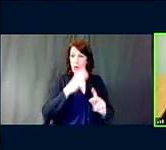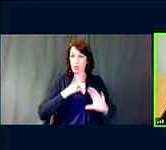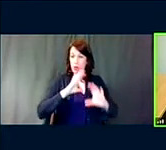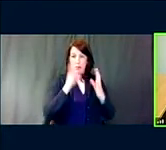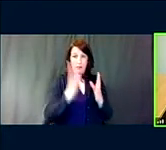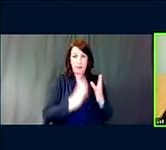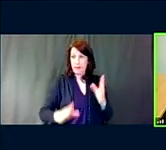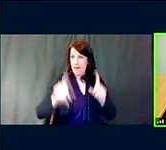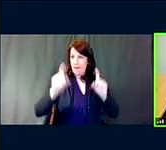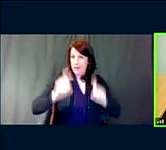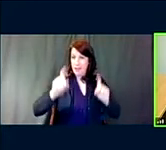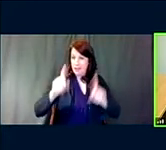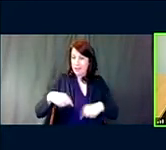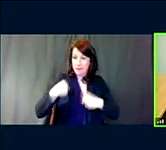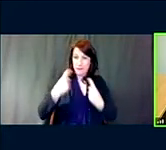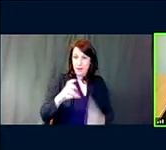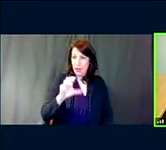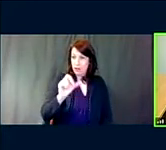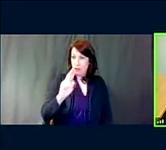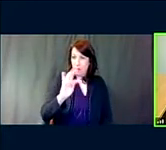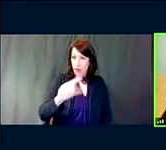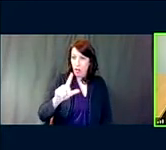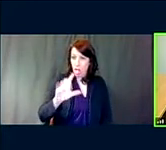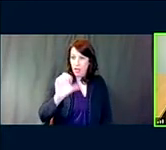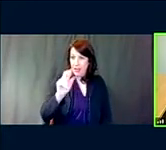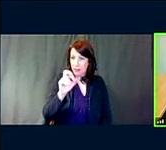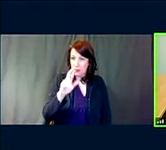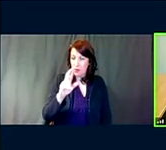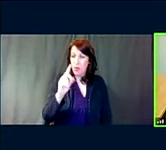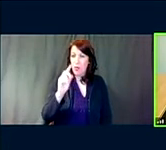THIRD HAD NEVER GOTTEN TESTED FOR CERVICAL CANCER OR IT HAD